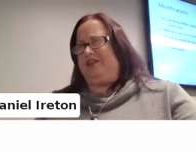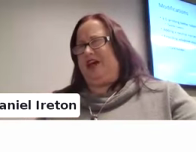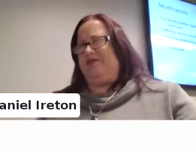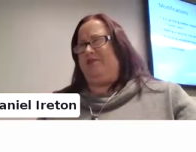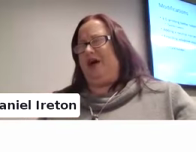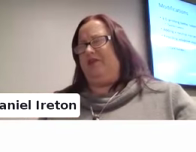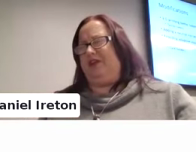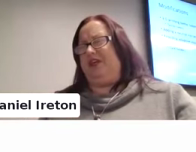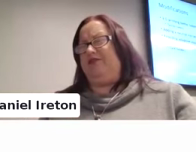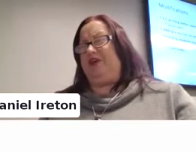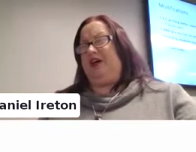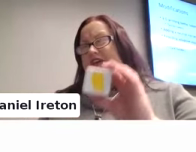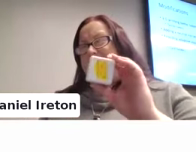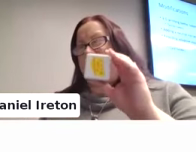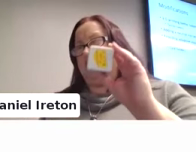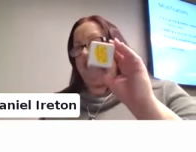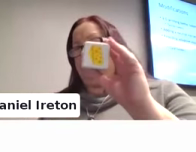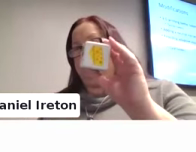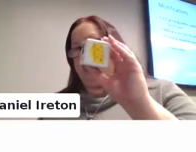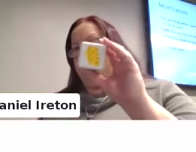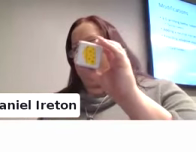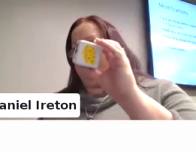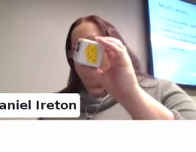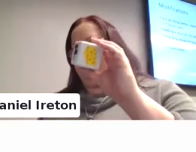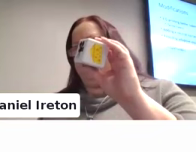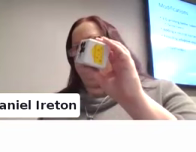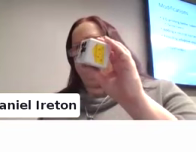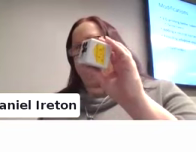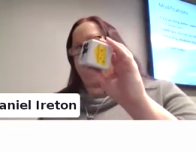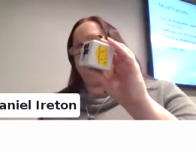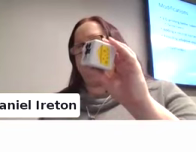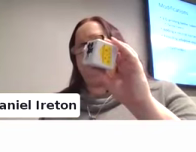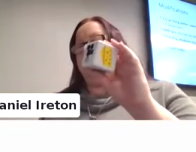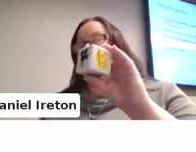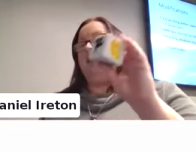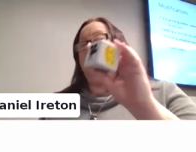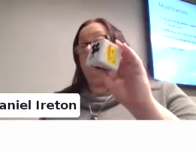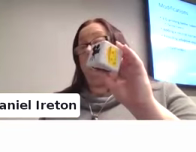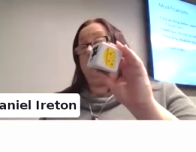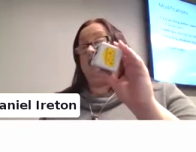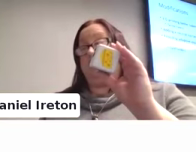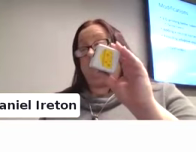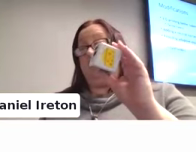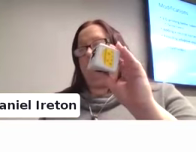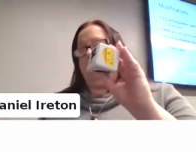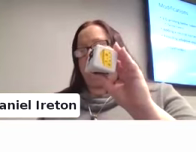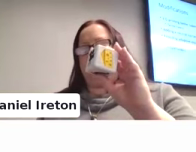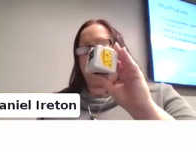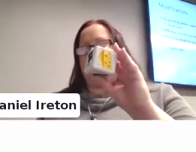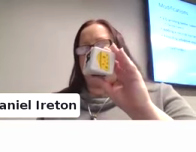And the larger one, we 3-D printed this and then one of our community who paint, painted this for us. We actually made two. This is everything where everything is a #34u67 larger die.